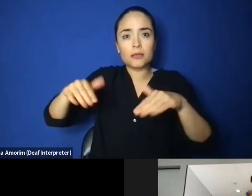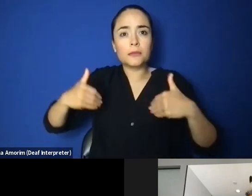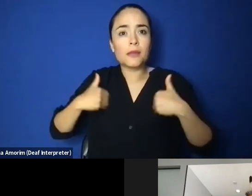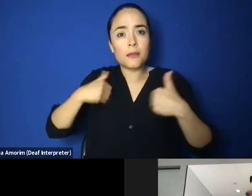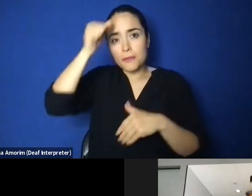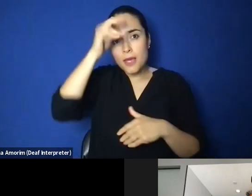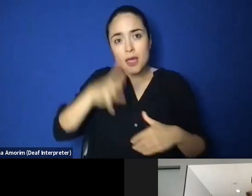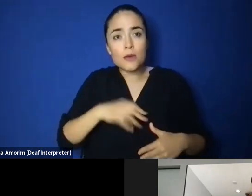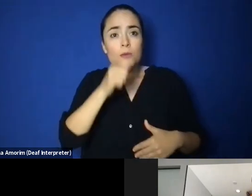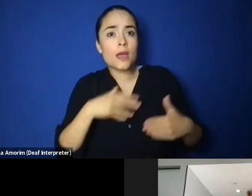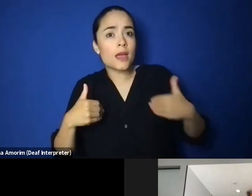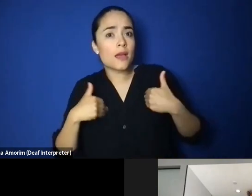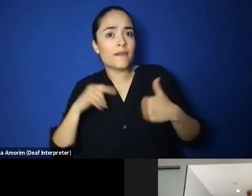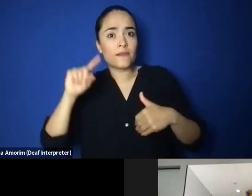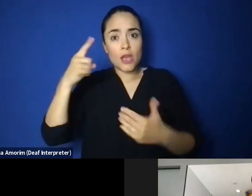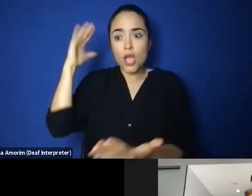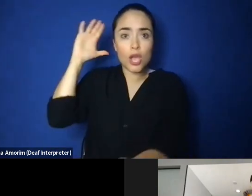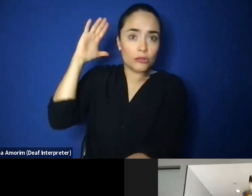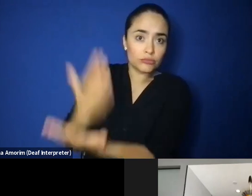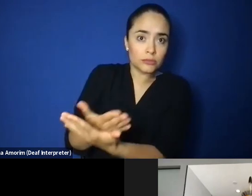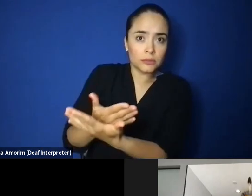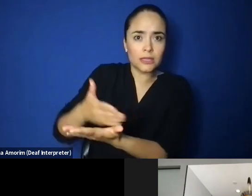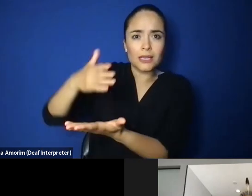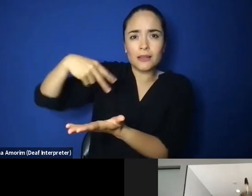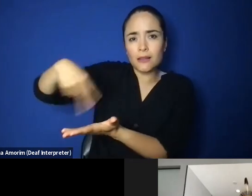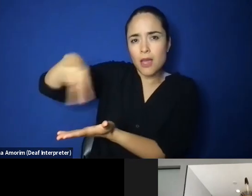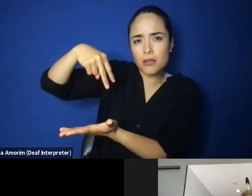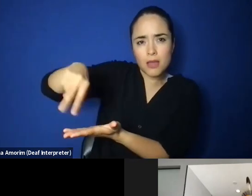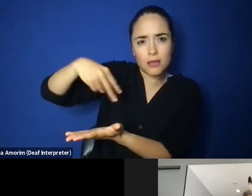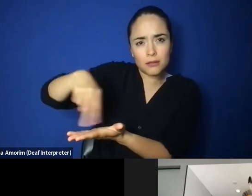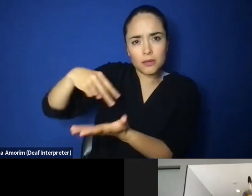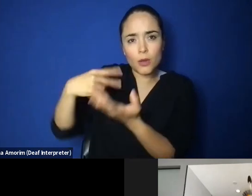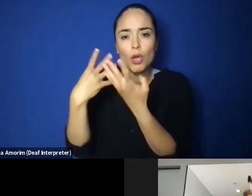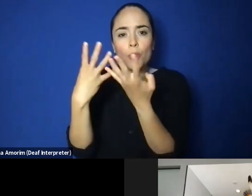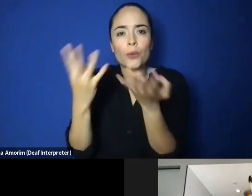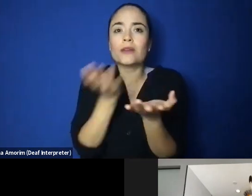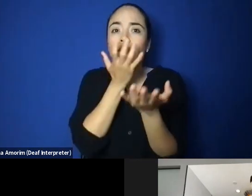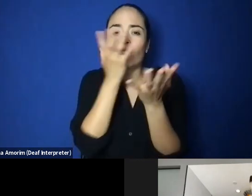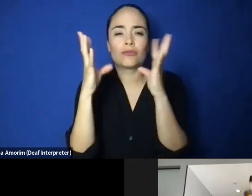in a good way, put down our tobacco and prepare that space so that people could come and be